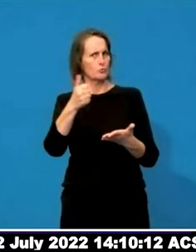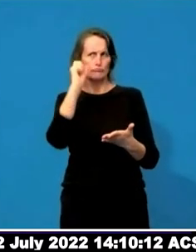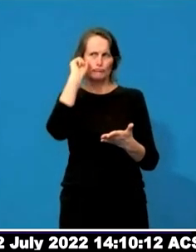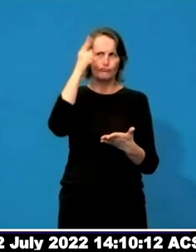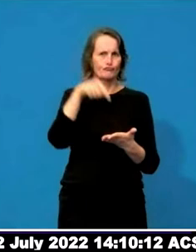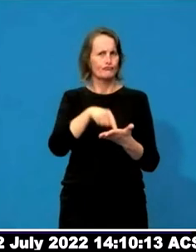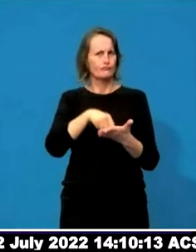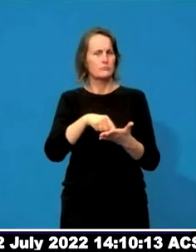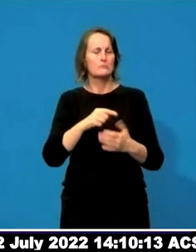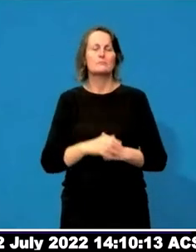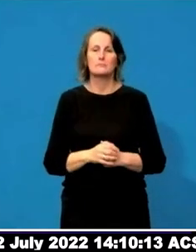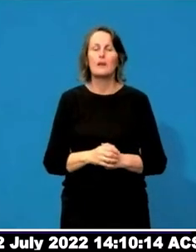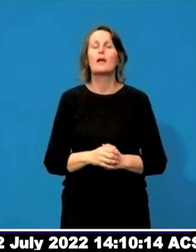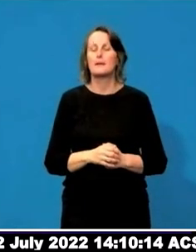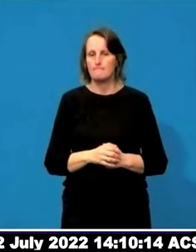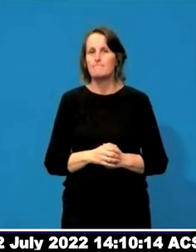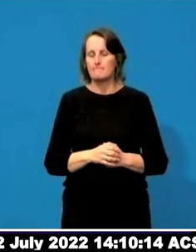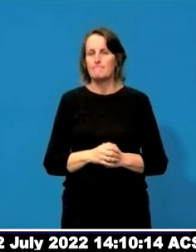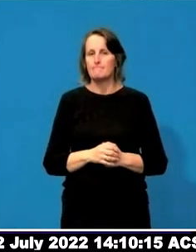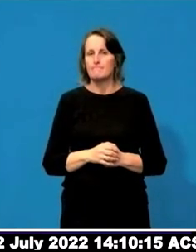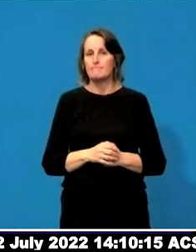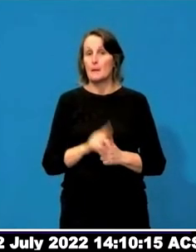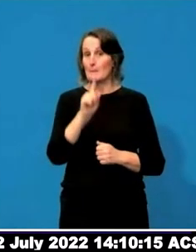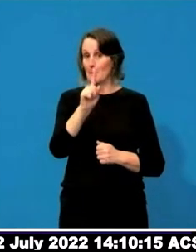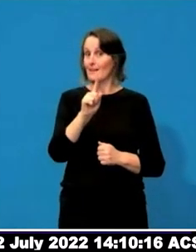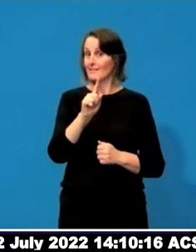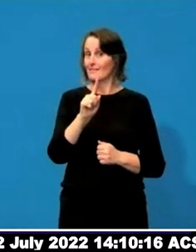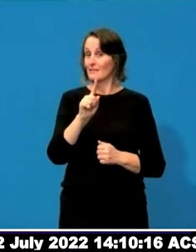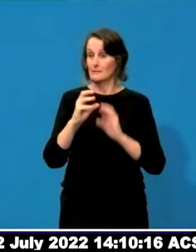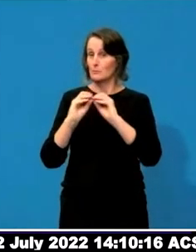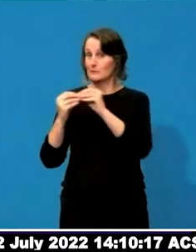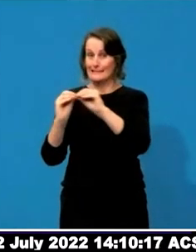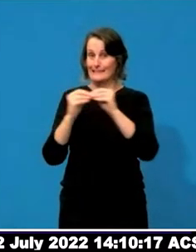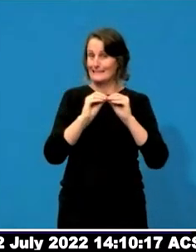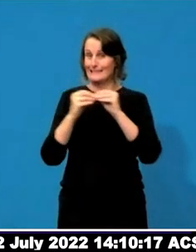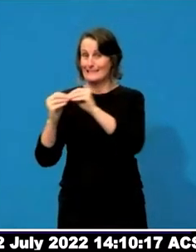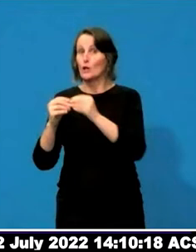But at the end of the day, your preferred provider did those 10 assessments? MS McRAE: That's correct